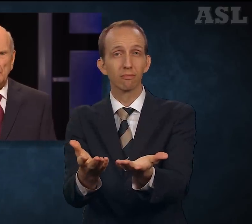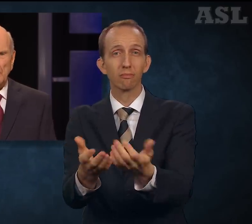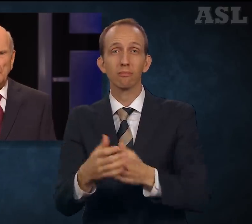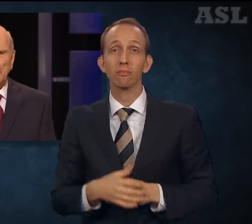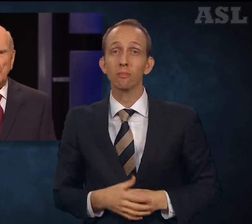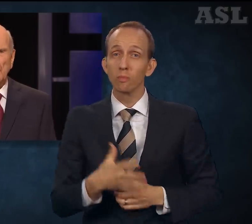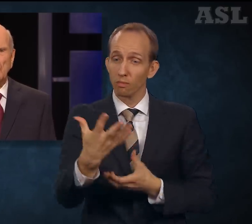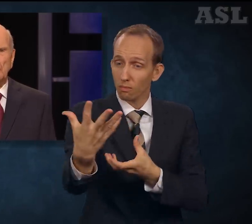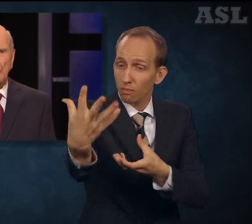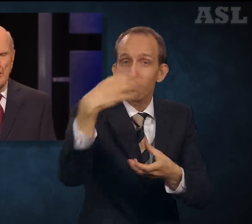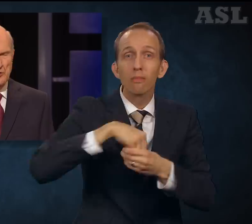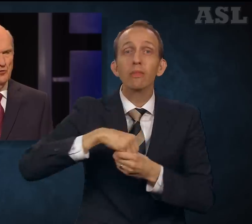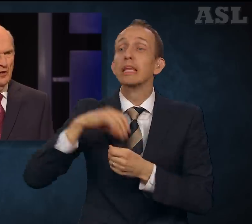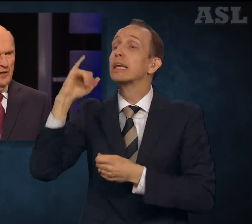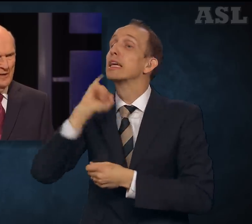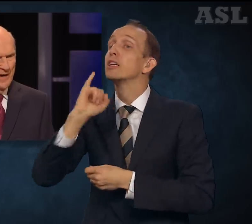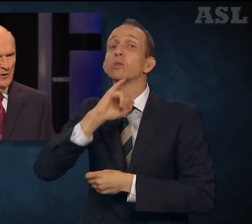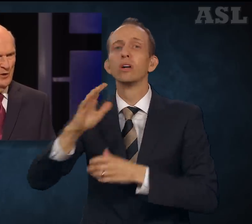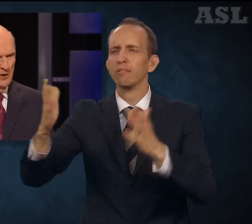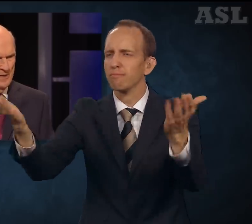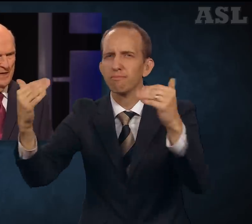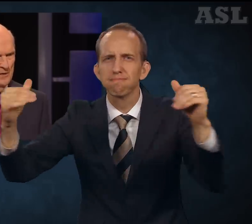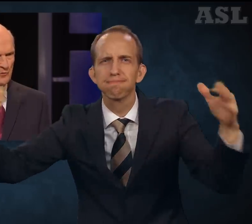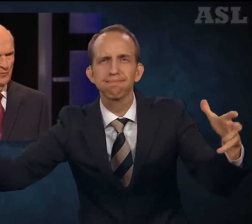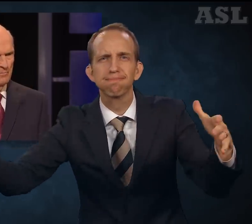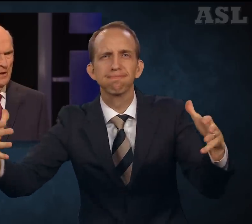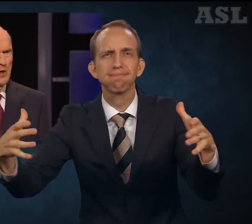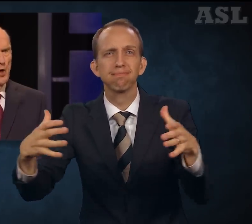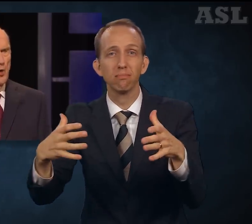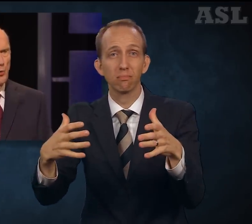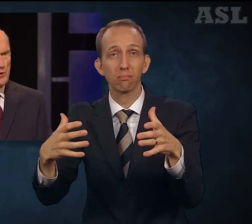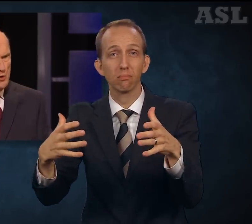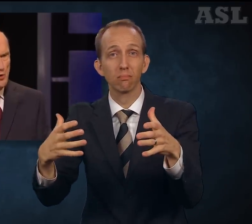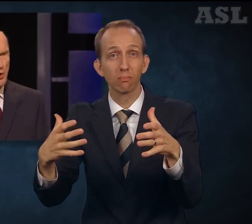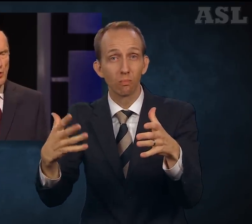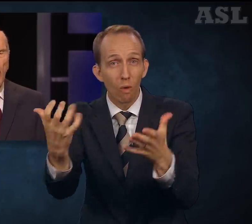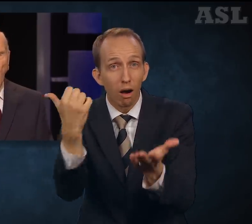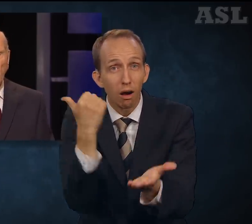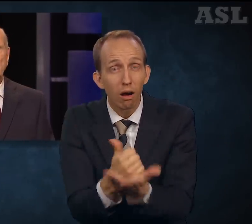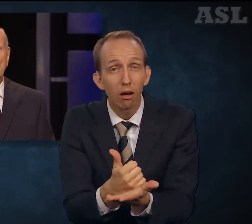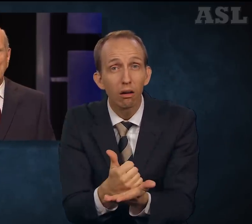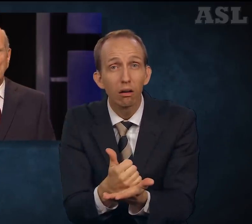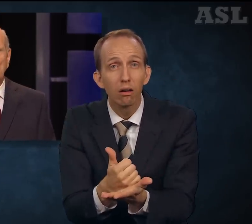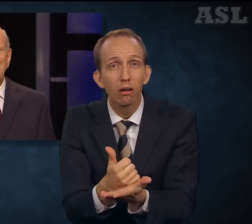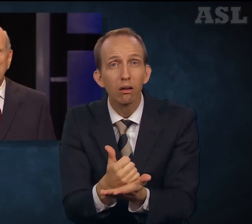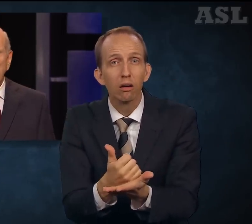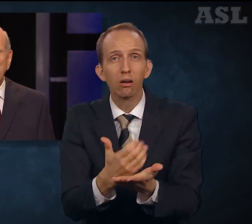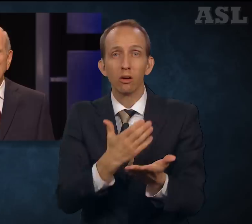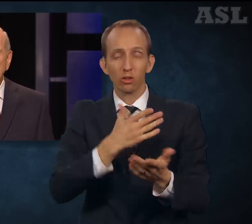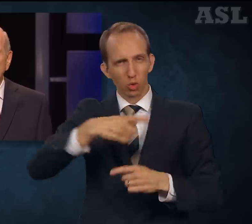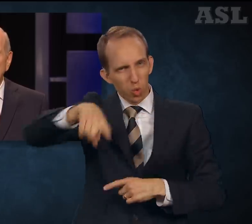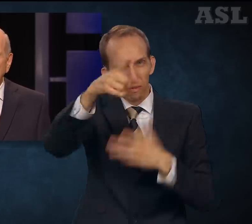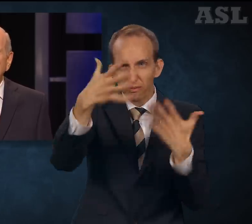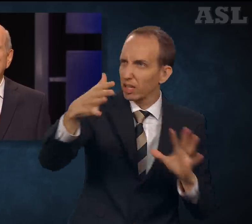WOULD YOU LIKE TO HELP GATHER ISRAEL DURING THESE PRECIOUS